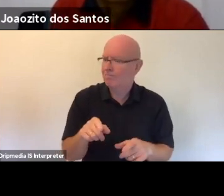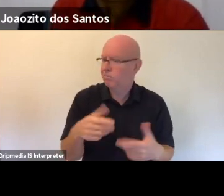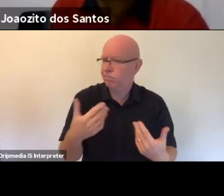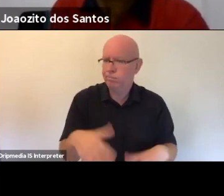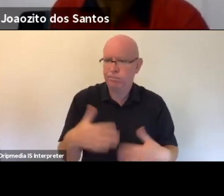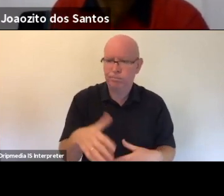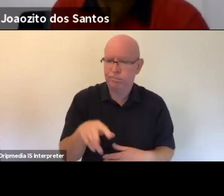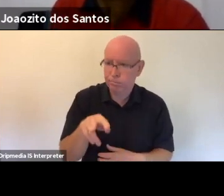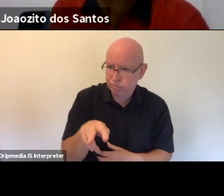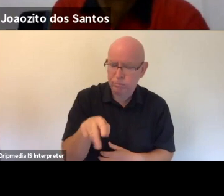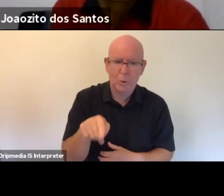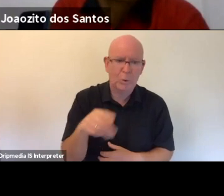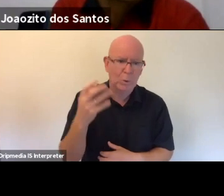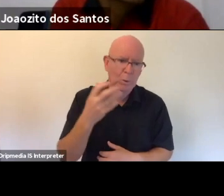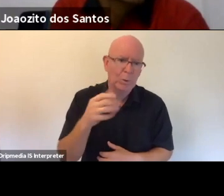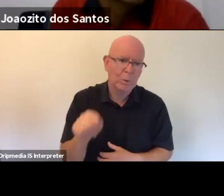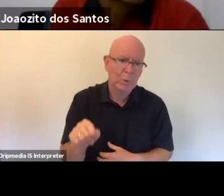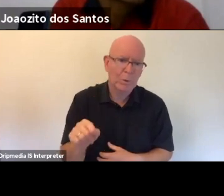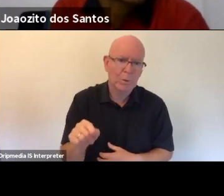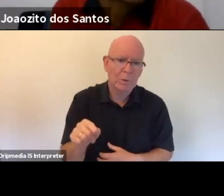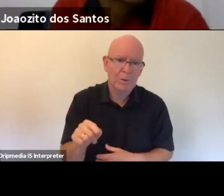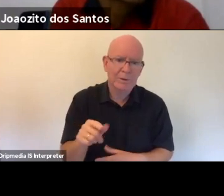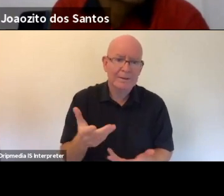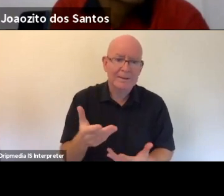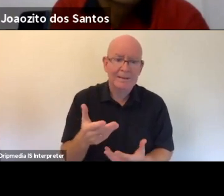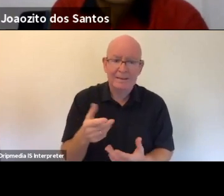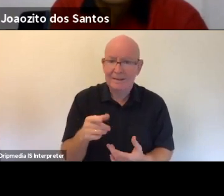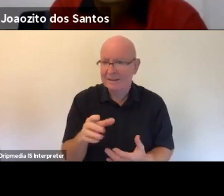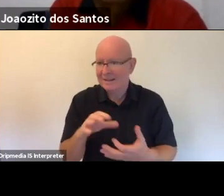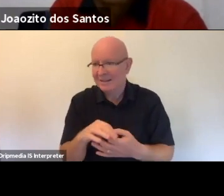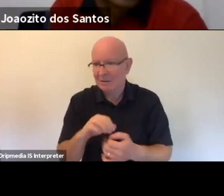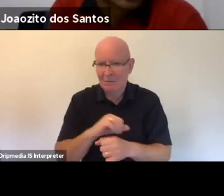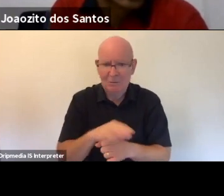whether in [unintelligible] or [unintelligible] area settings.